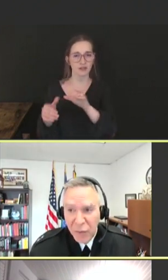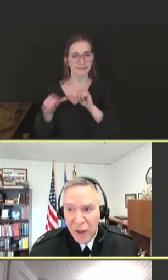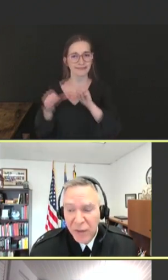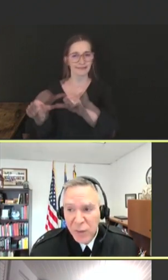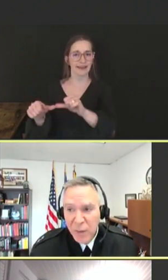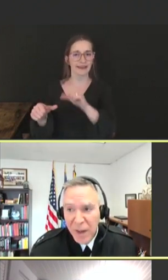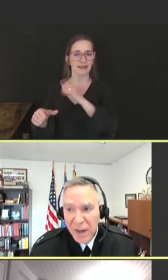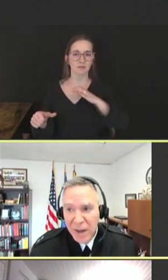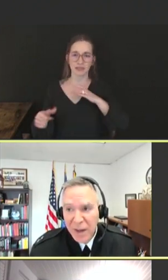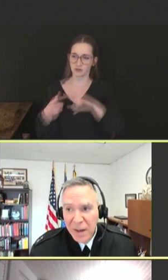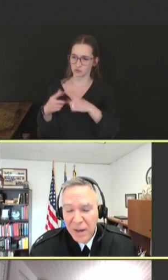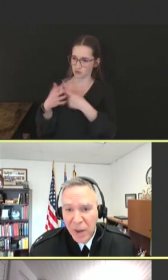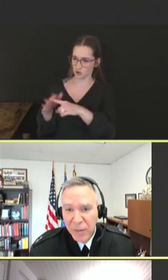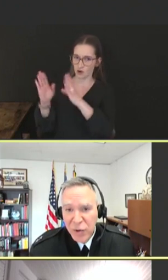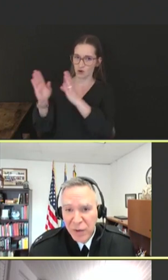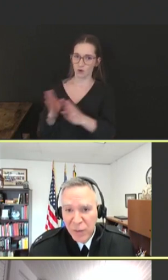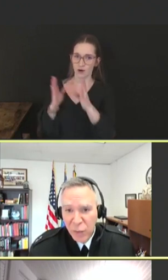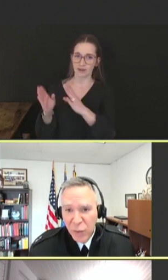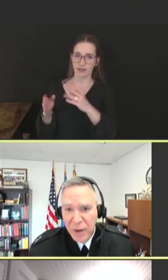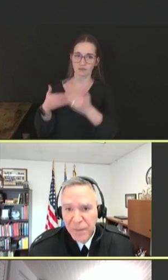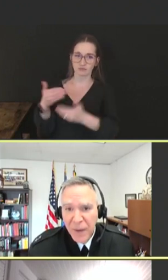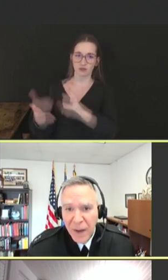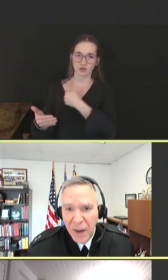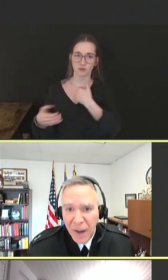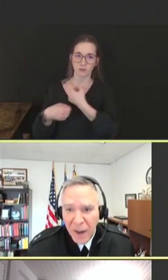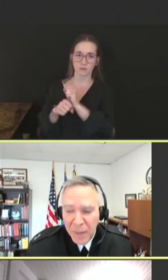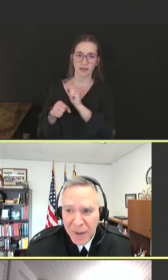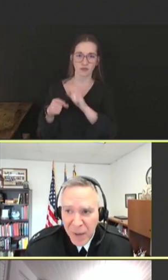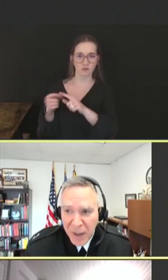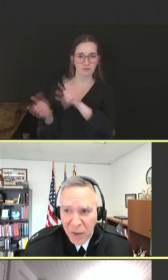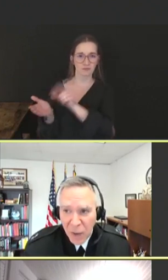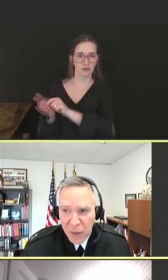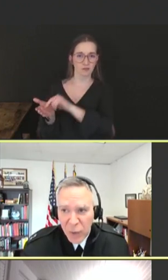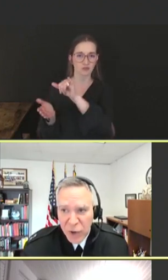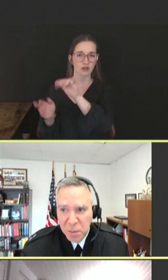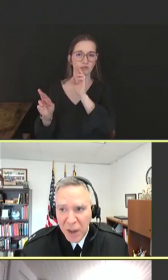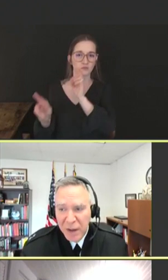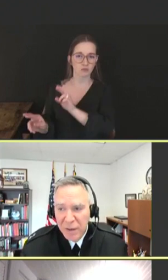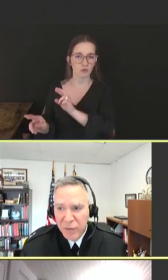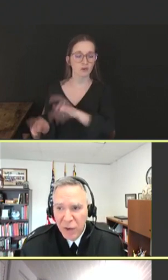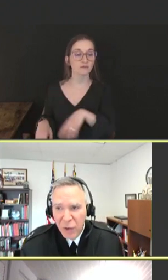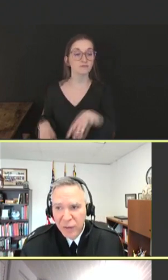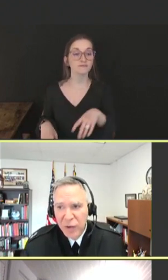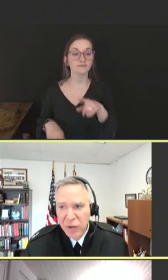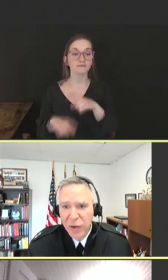the progress we made in publishing the report. But depending on which bucket of Long-COVID